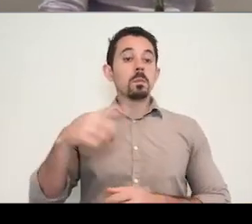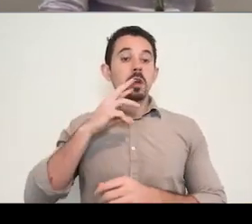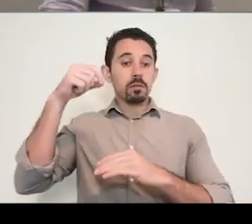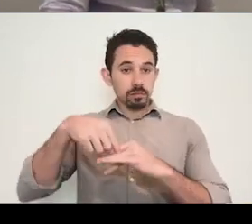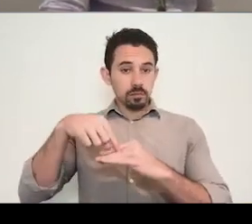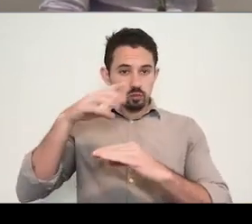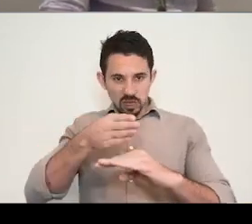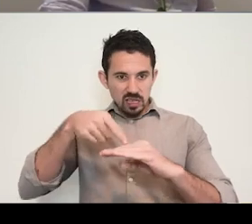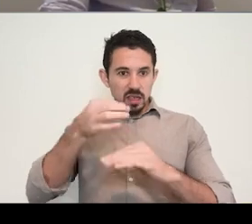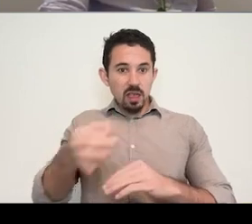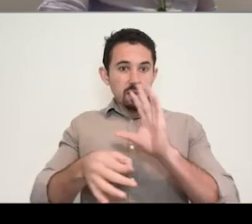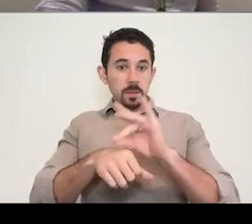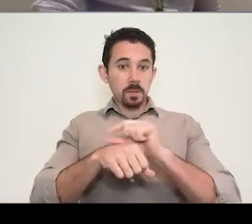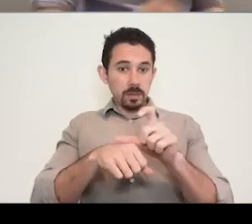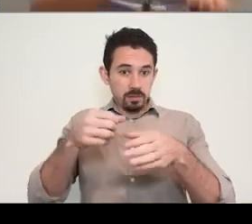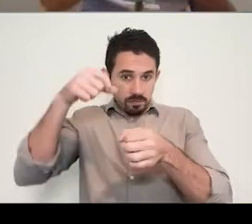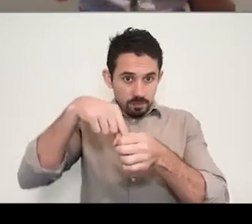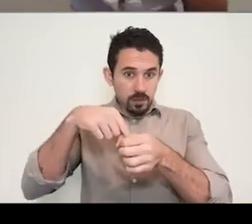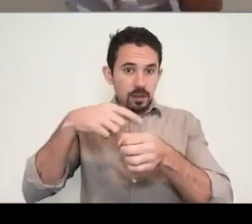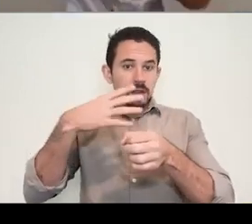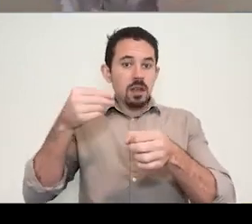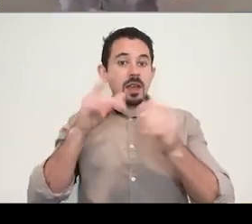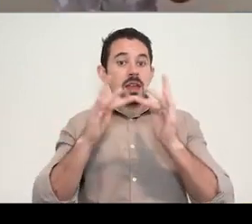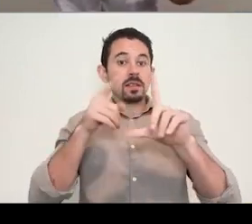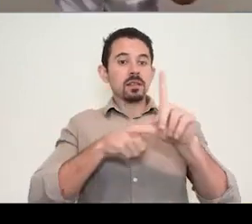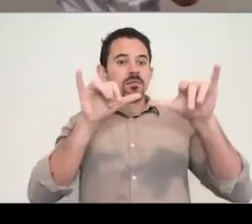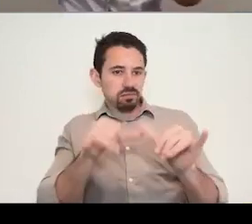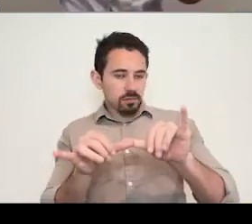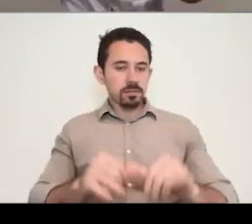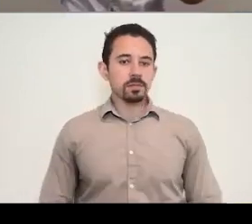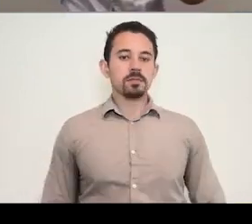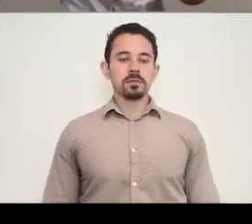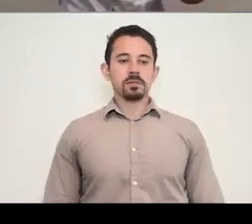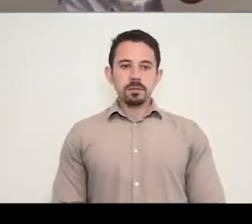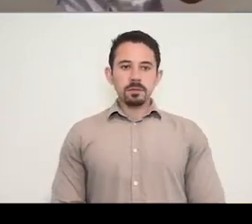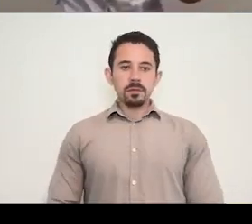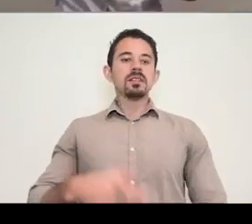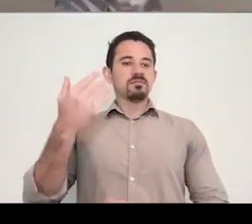influence the wettability or the ability of a liquid to spread over the biofilm surface,